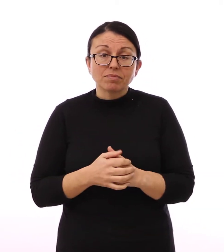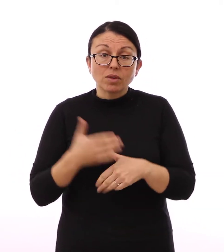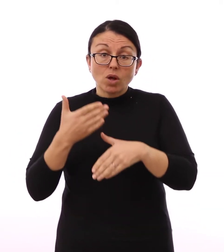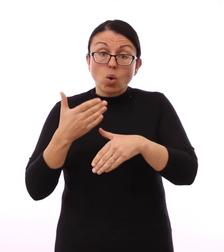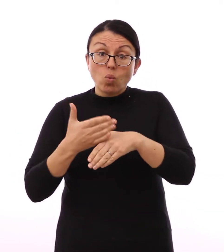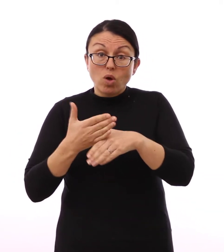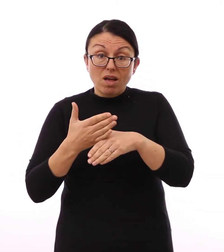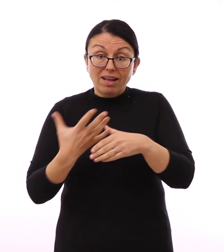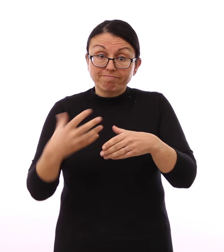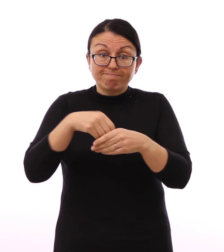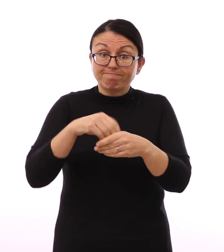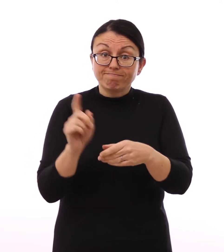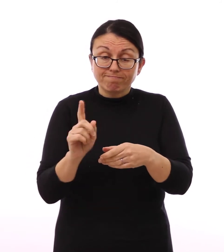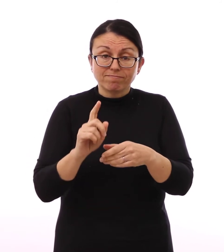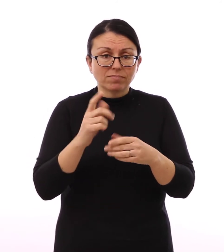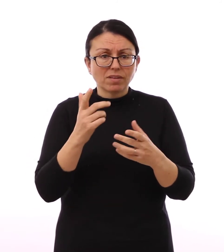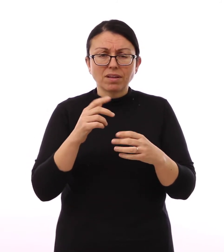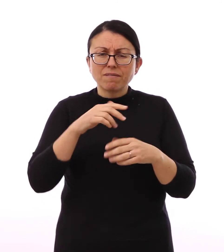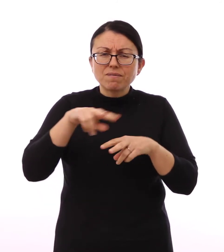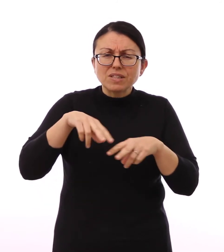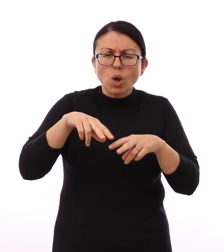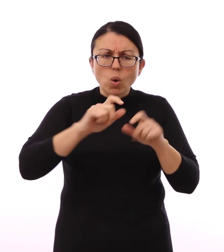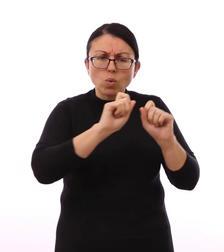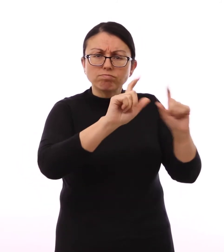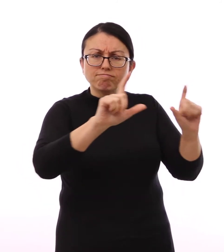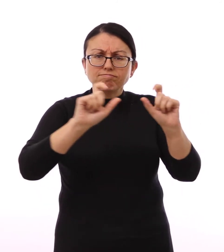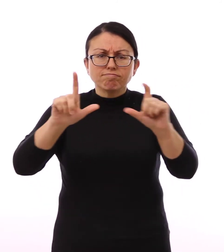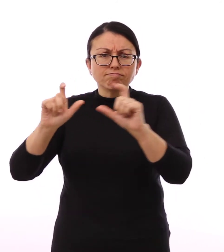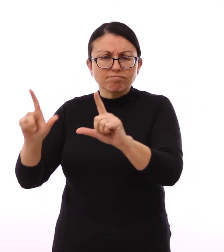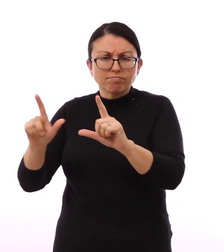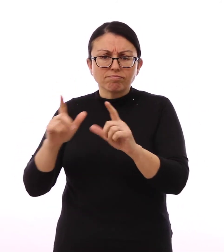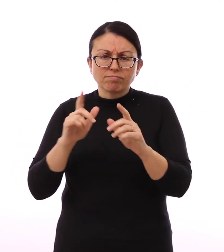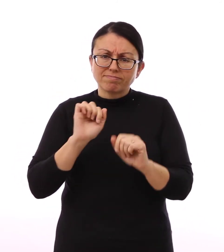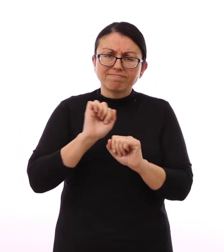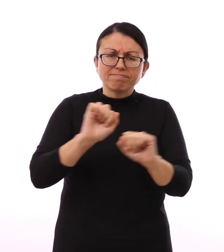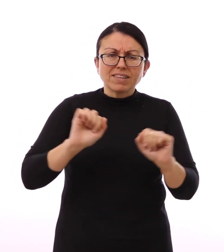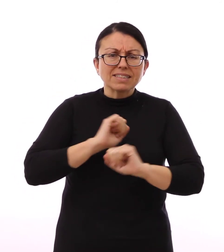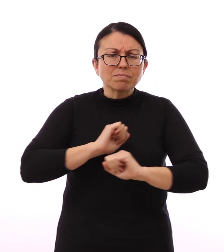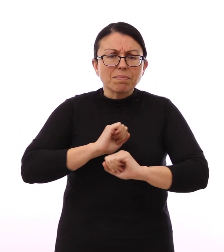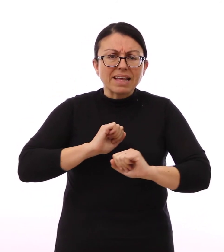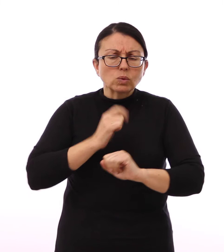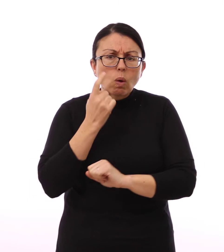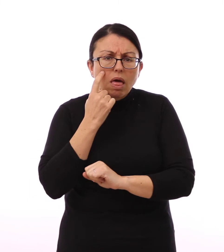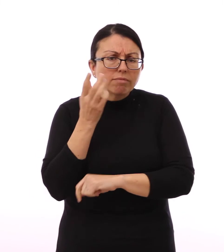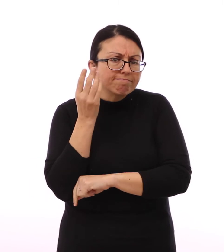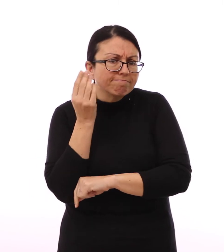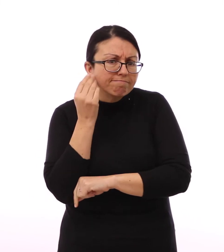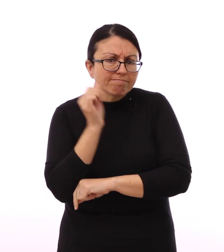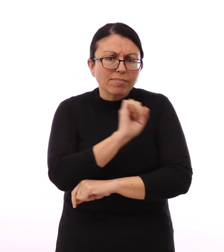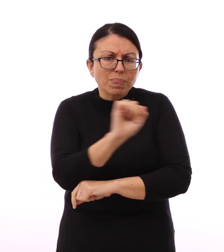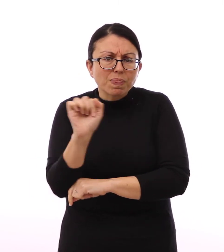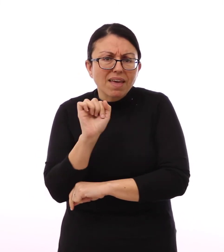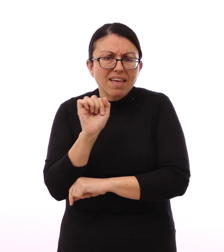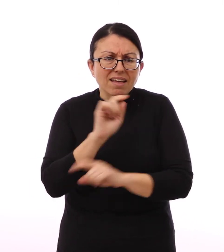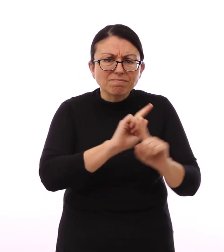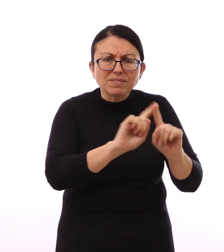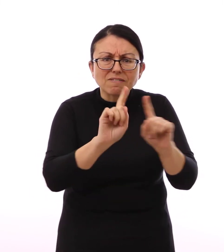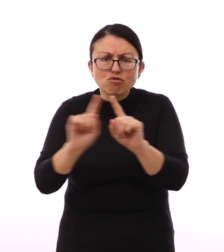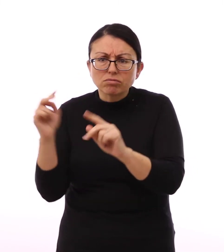The work also includes video installations, and serves as a space to glimpse and listen to different